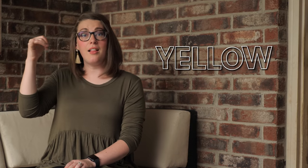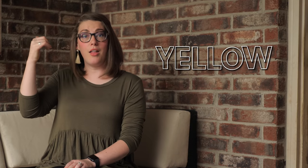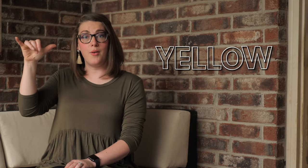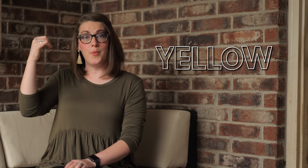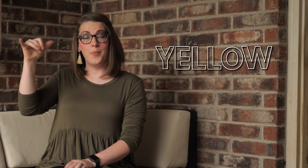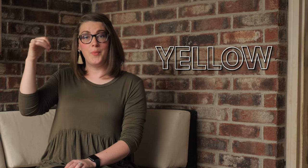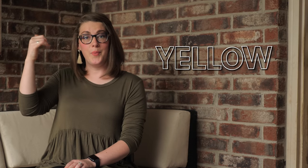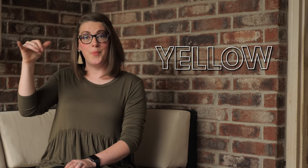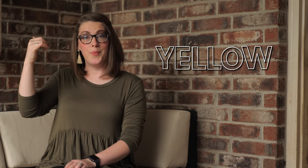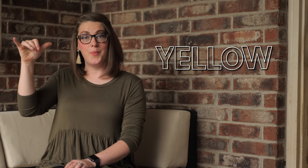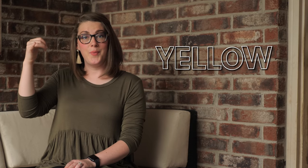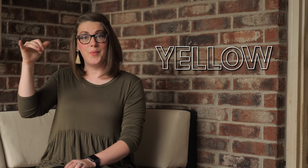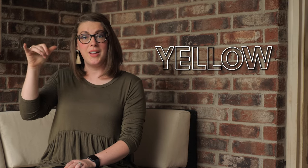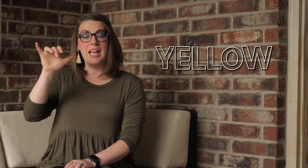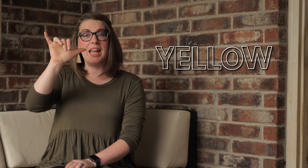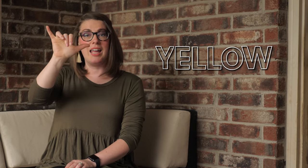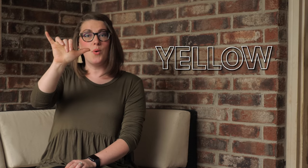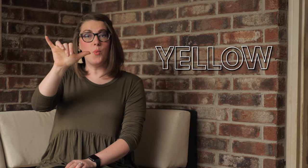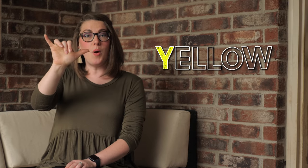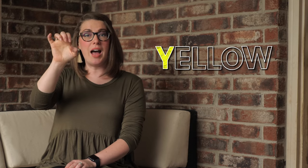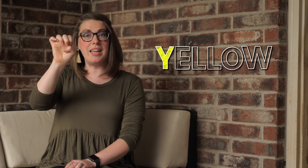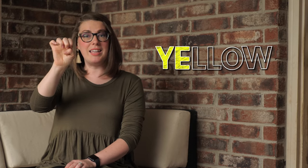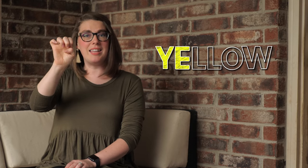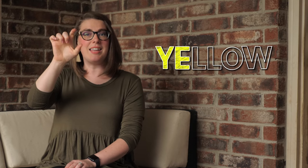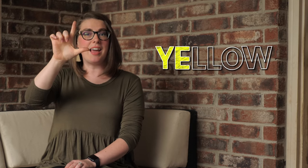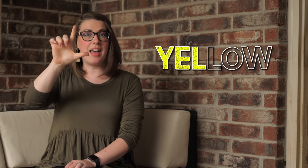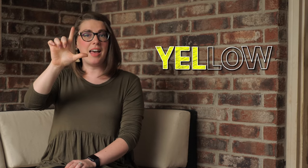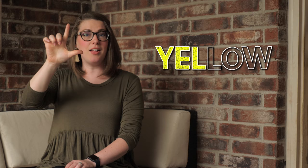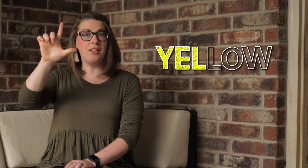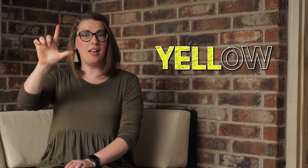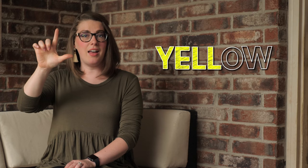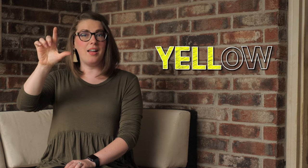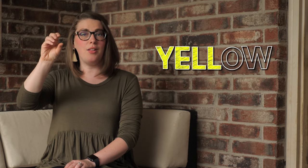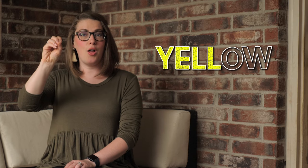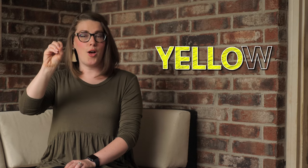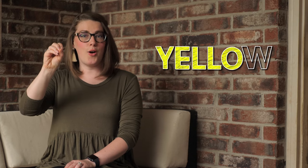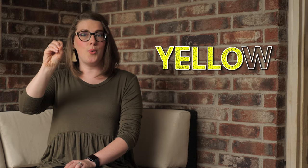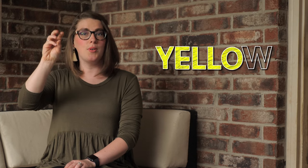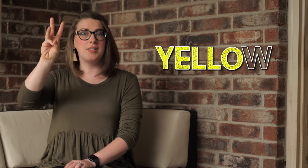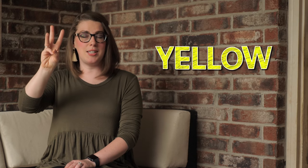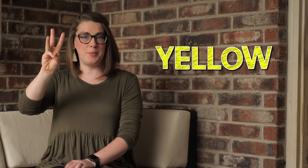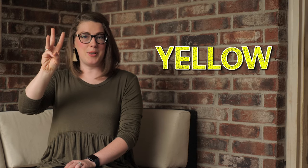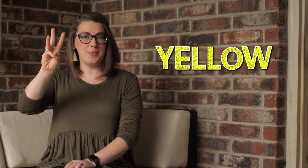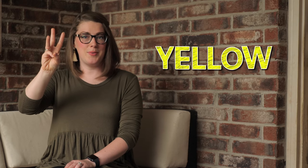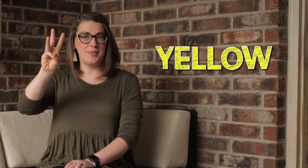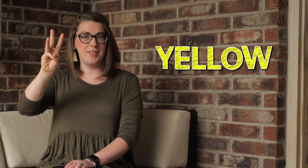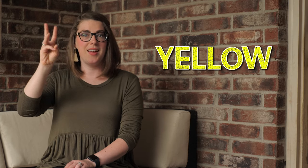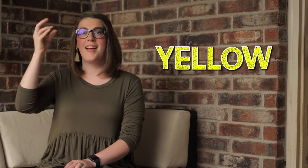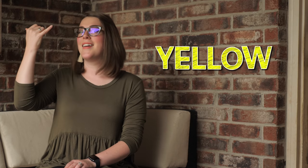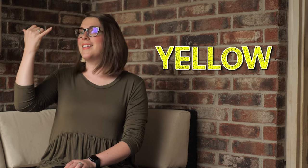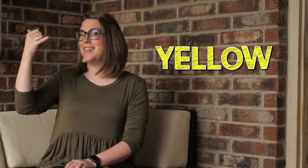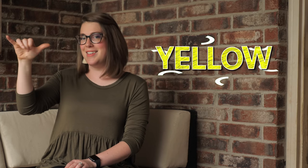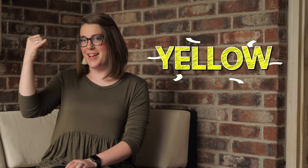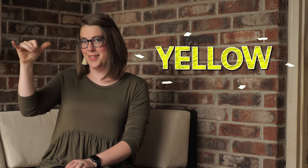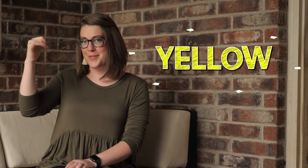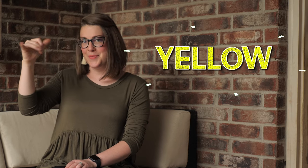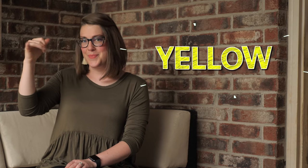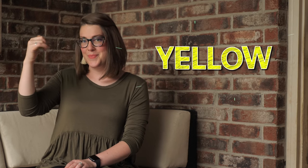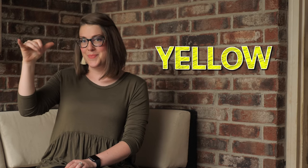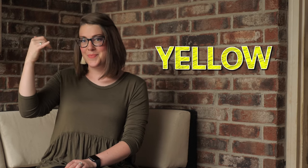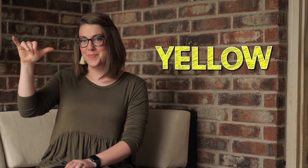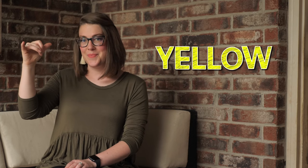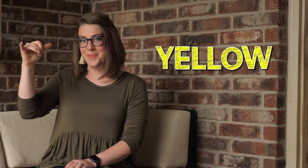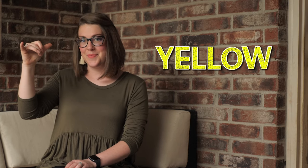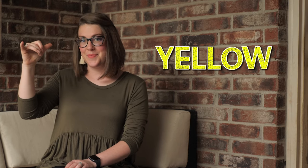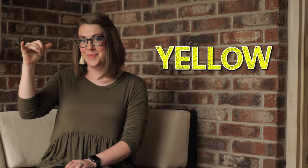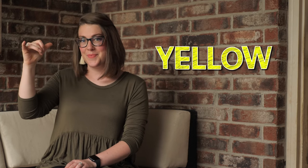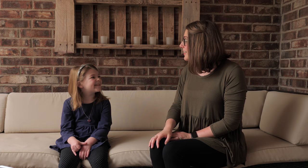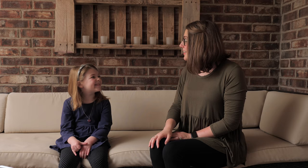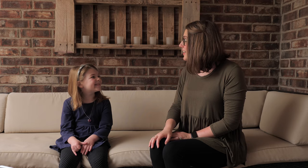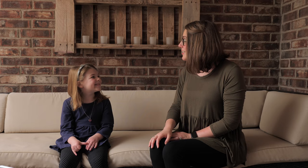Yellow Y E L L O W